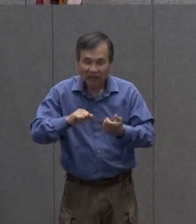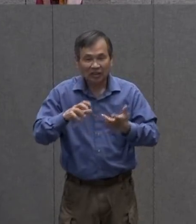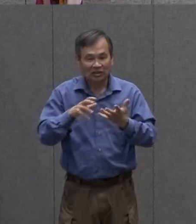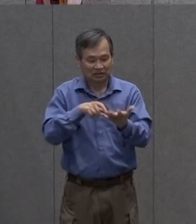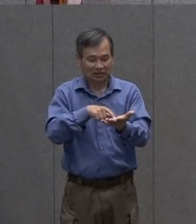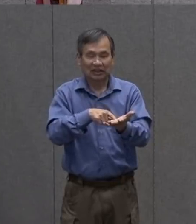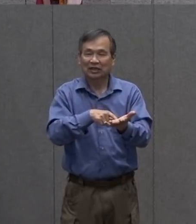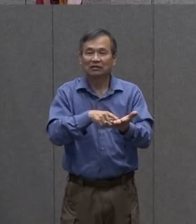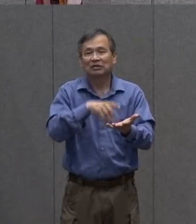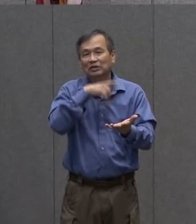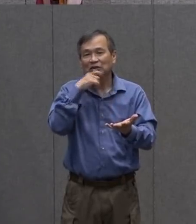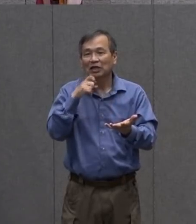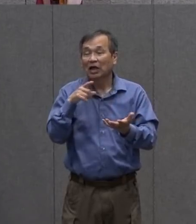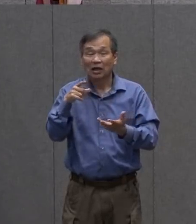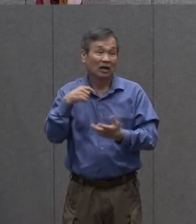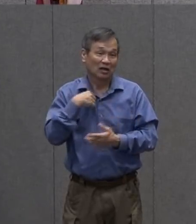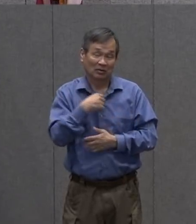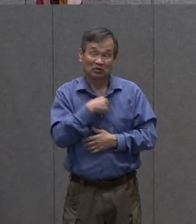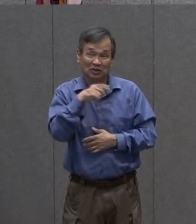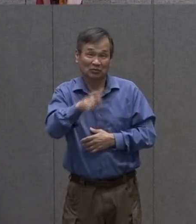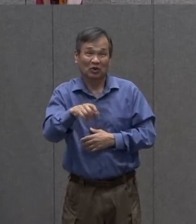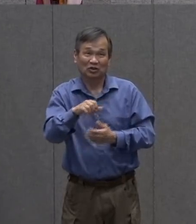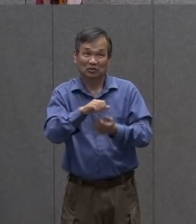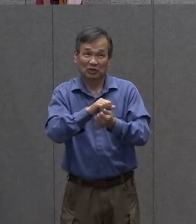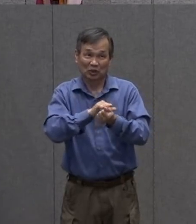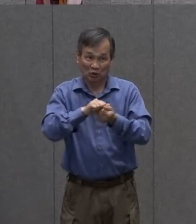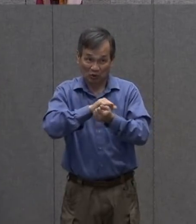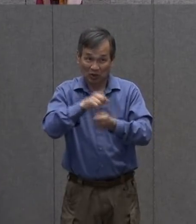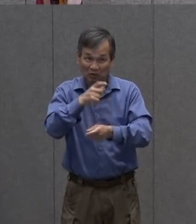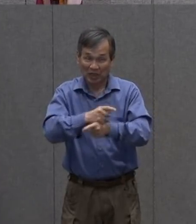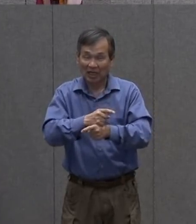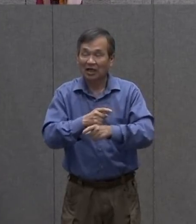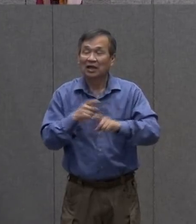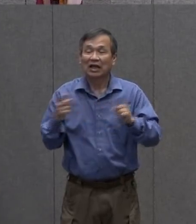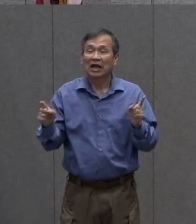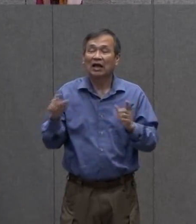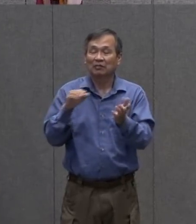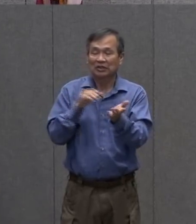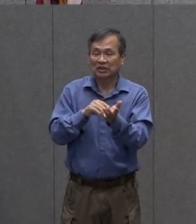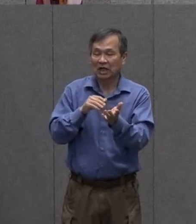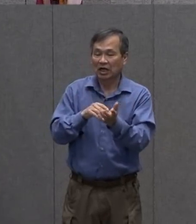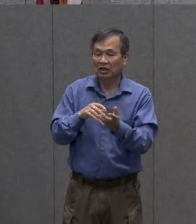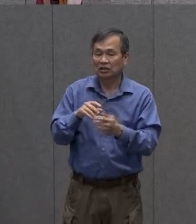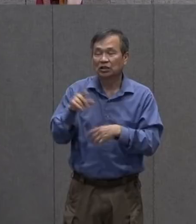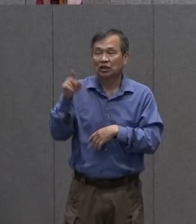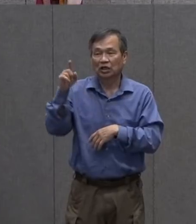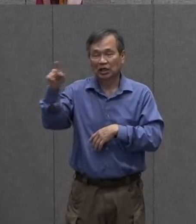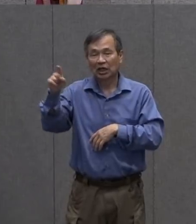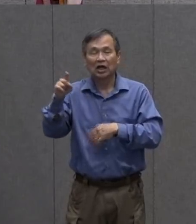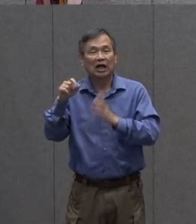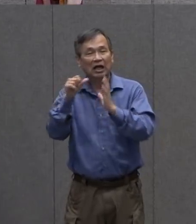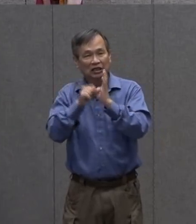which is what we should all be doing, right? Is washing our hands. Dr. William Halstead, chief of the hospital surgical staff,